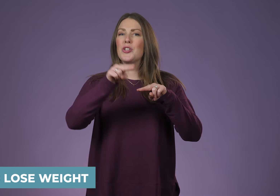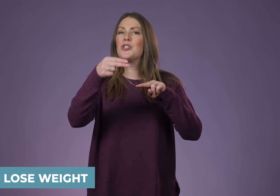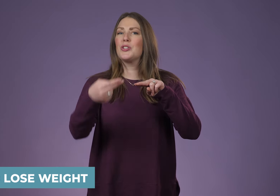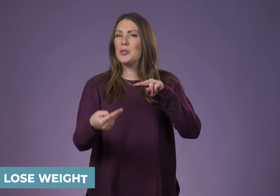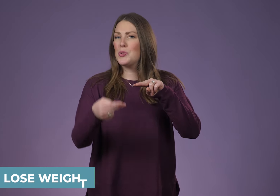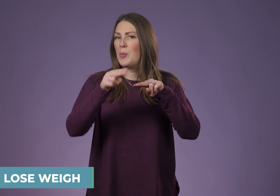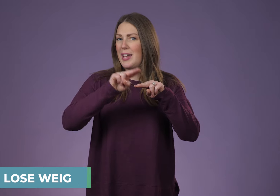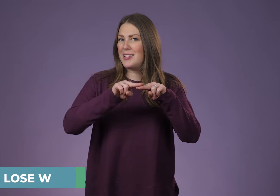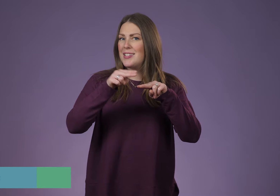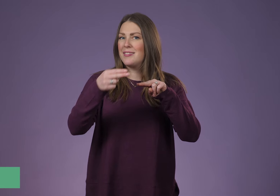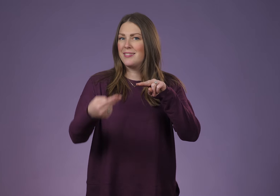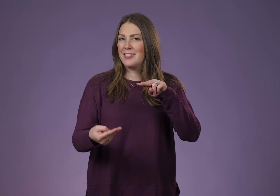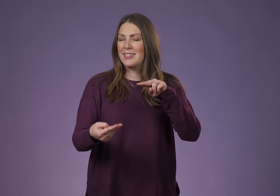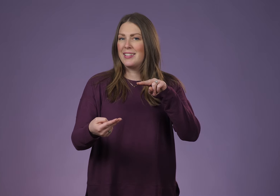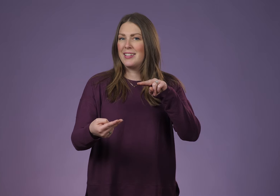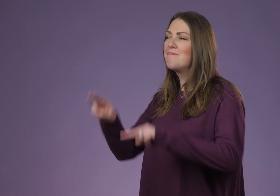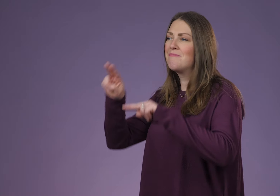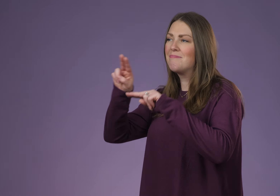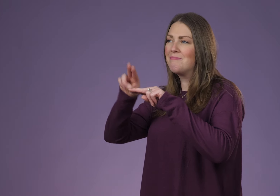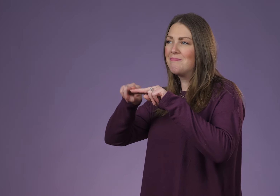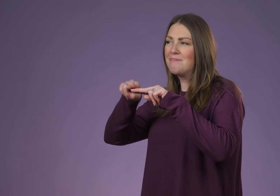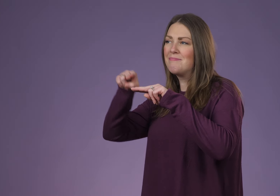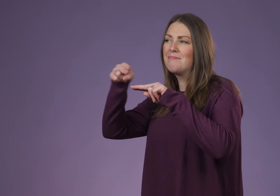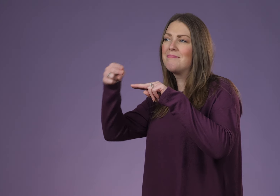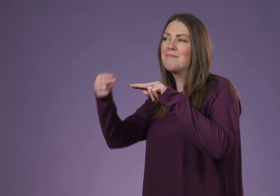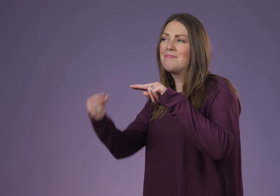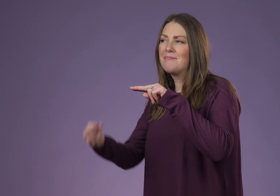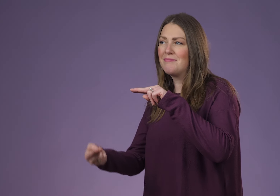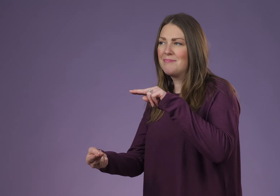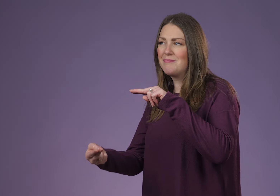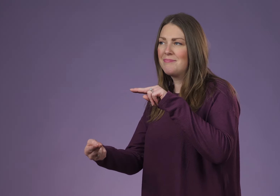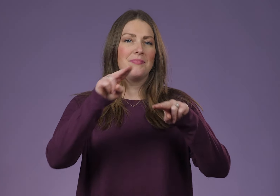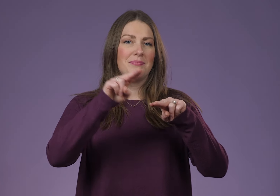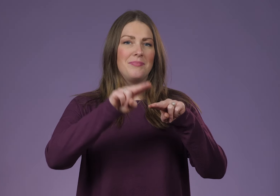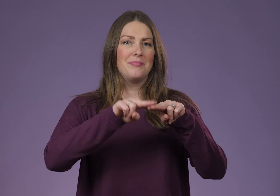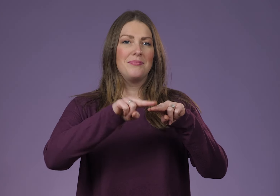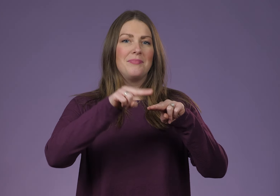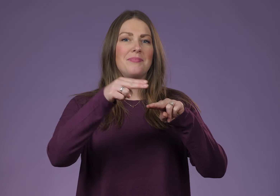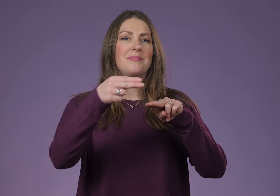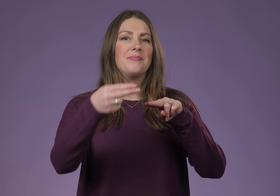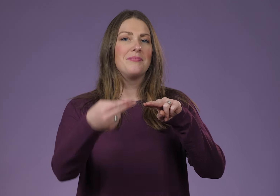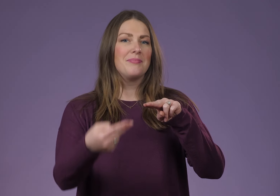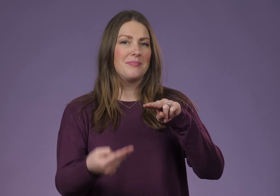To lose weight. Here are the pounds and they're dropping off